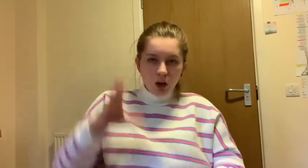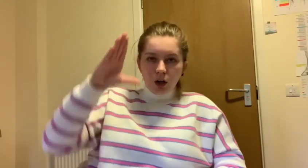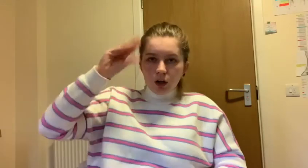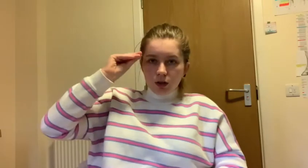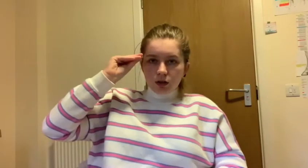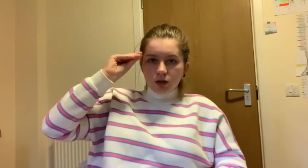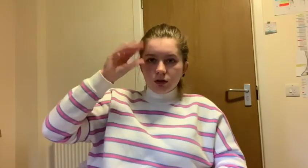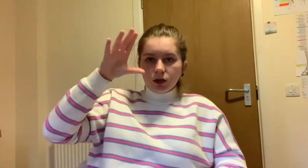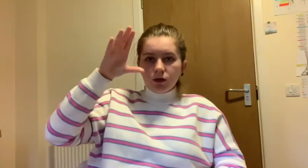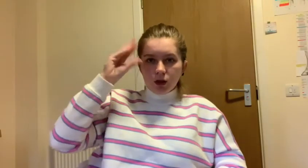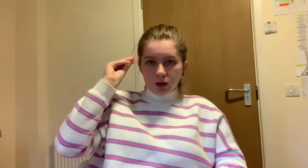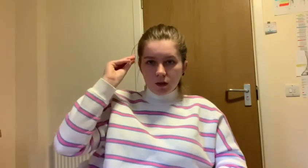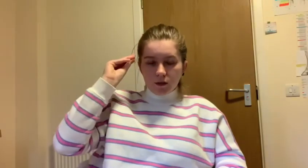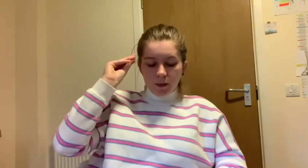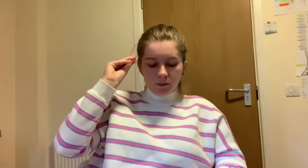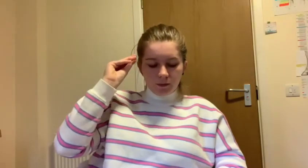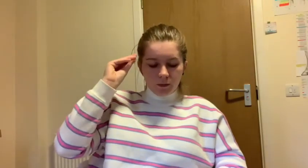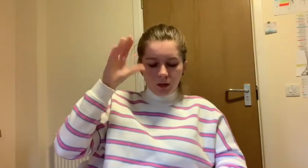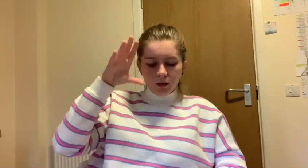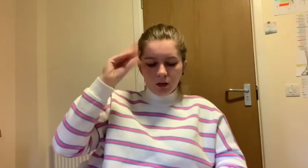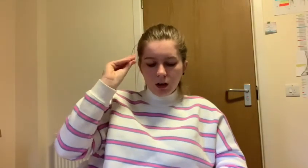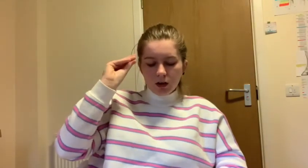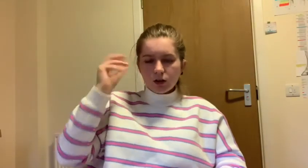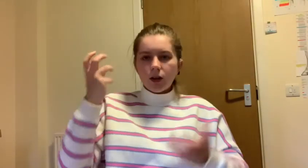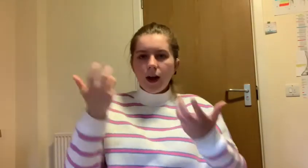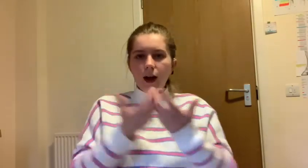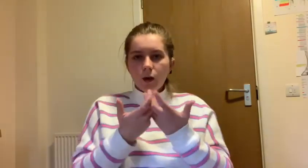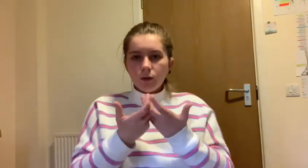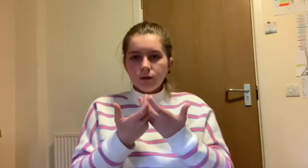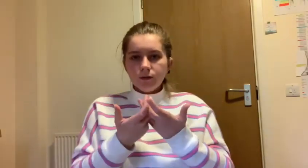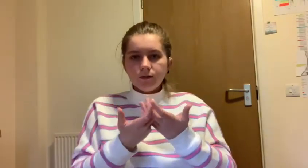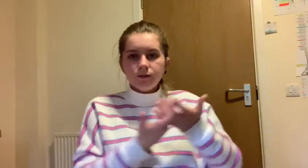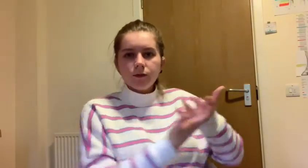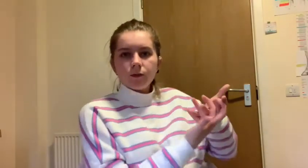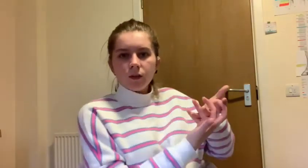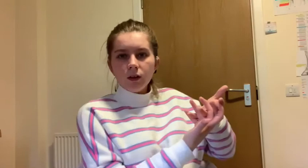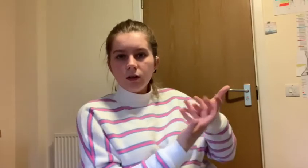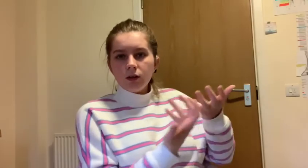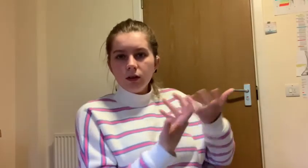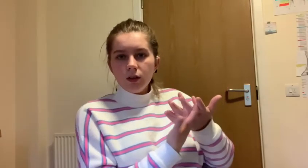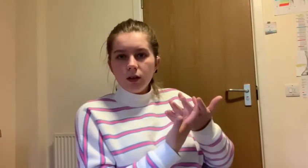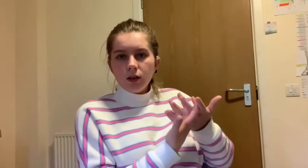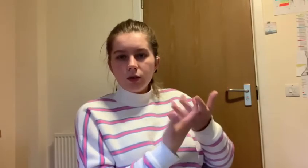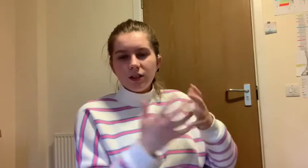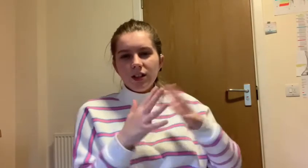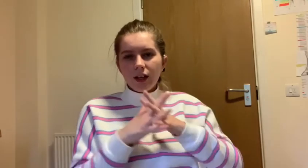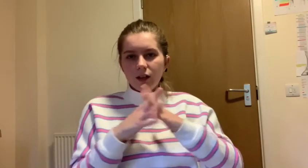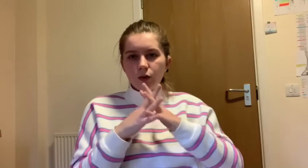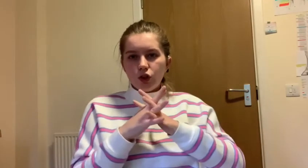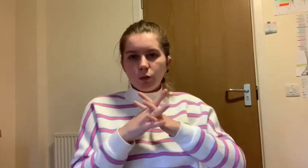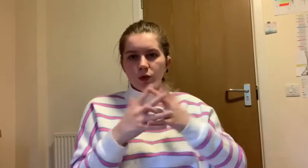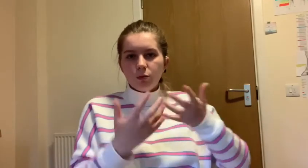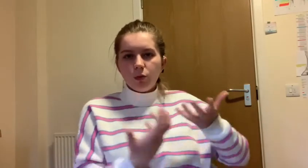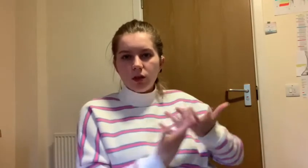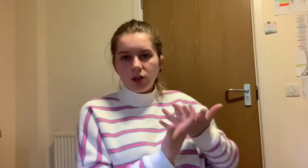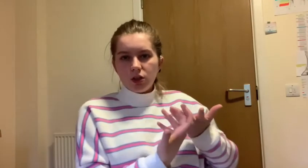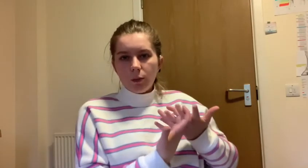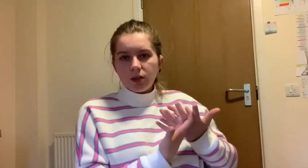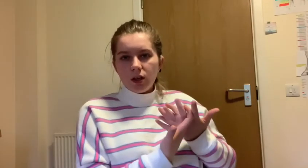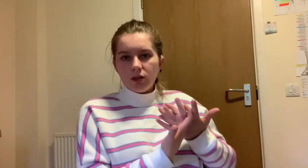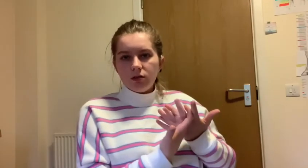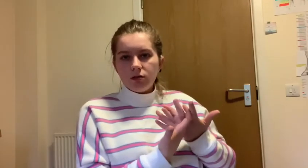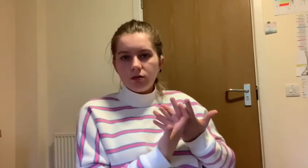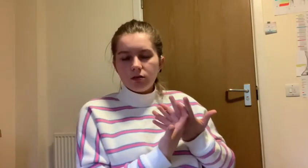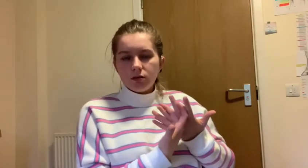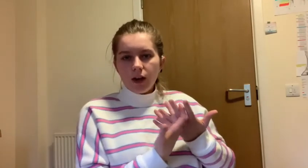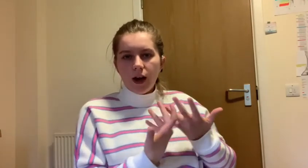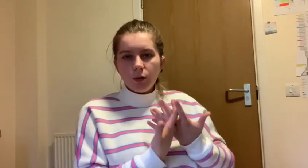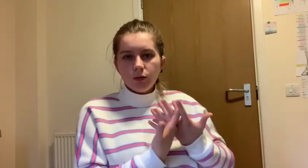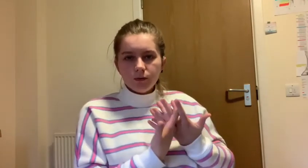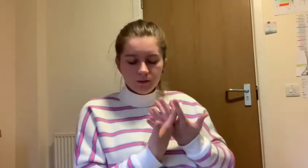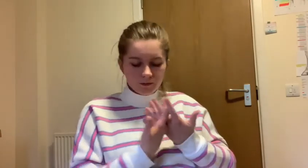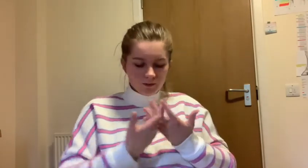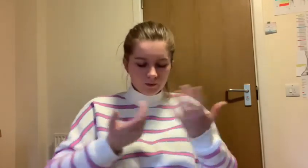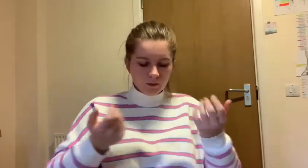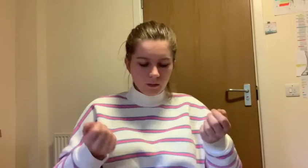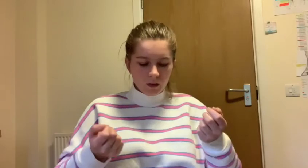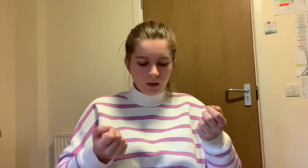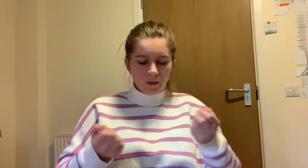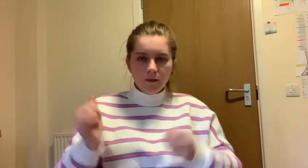"learnt" so you have learnt something. "learnt how", it's nearly like the W but it's the opposite. "How"